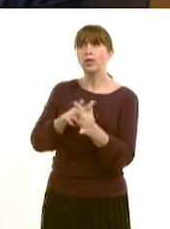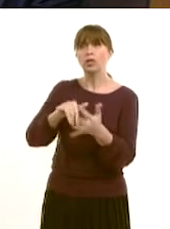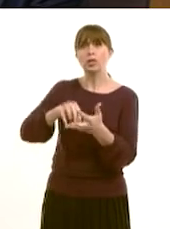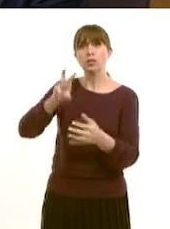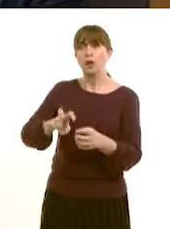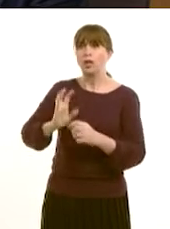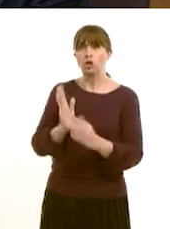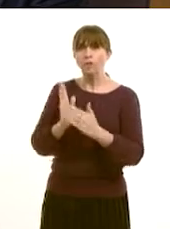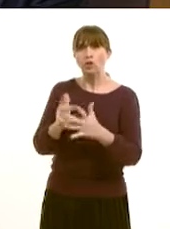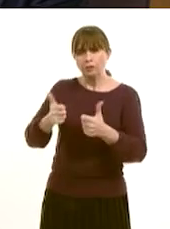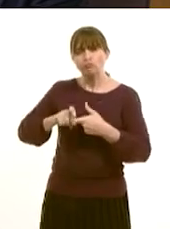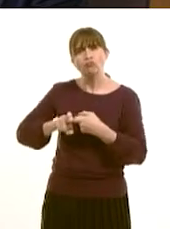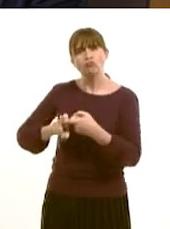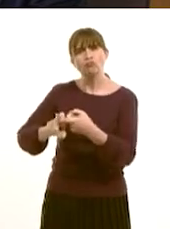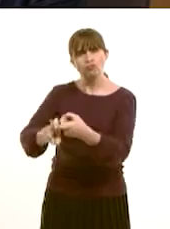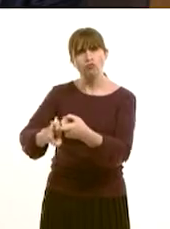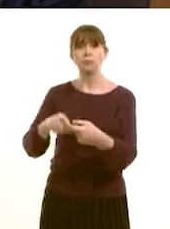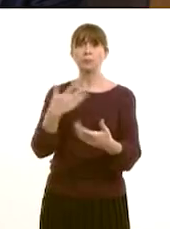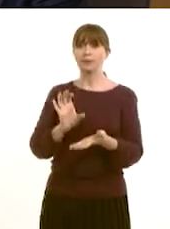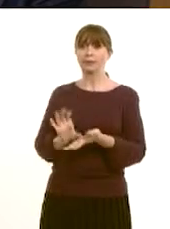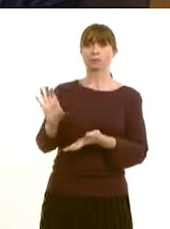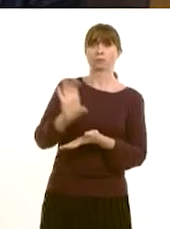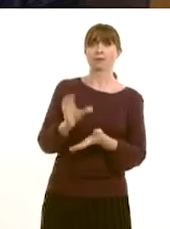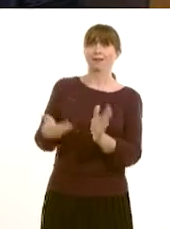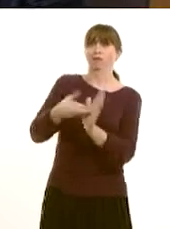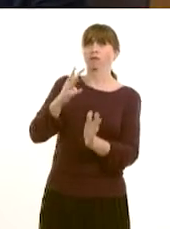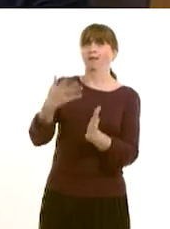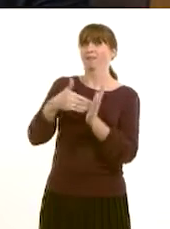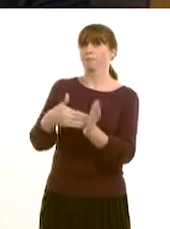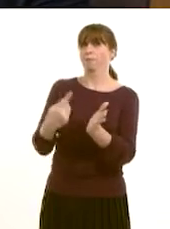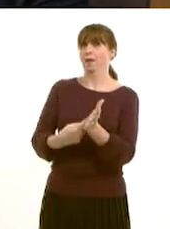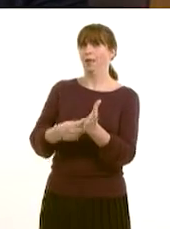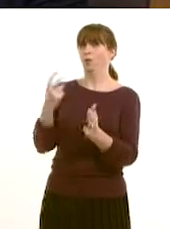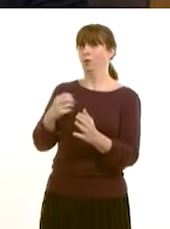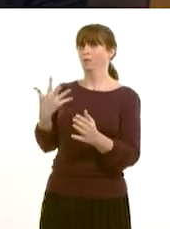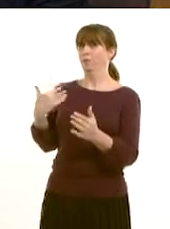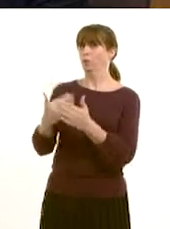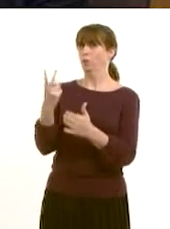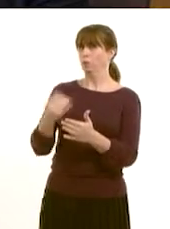To assist this, we have invested an additional £45 million in 2015-16, to assist local health